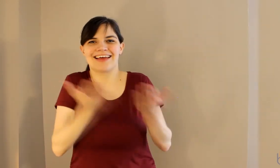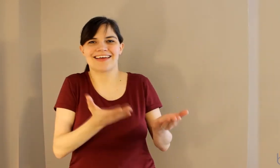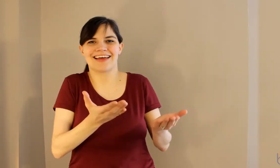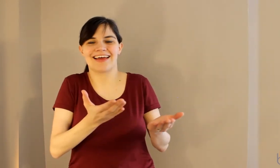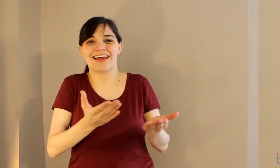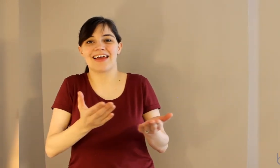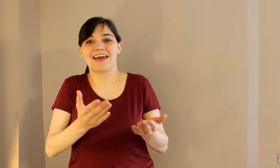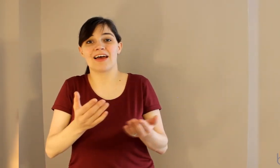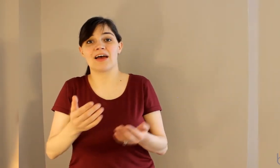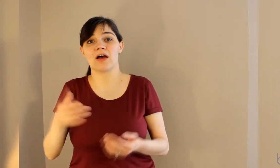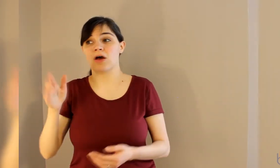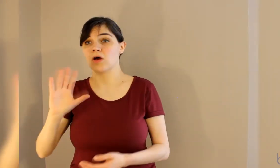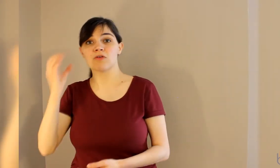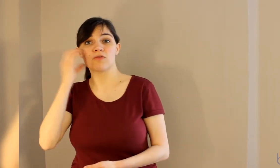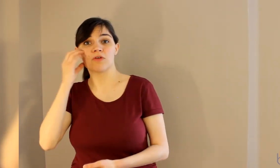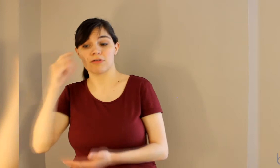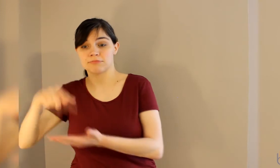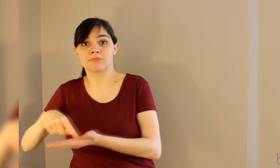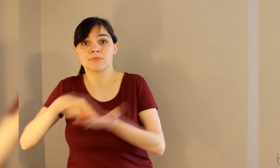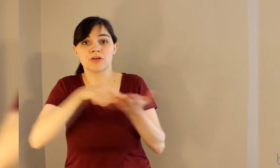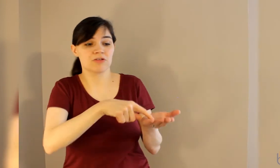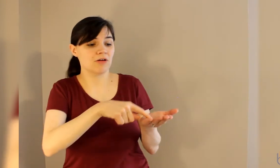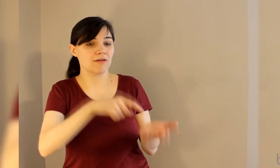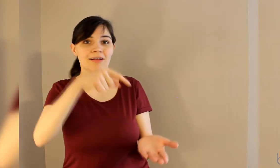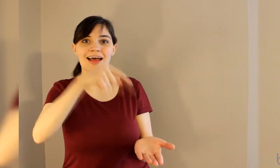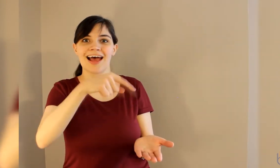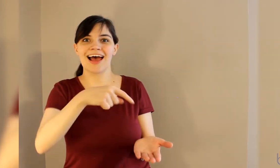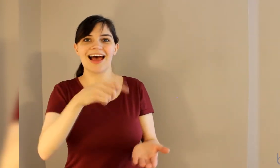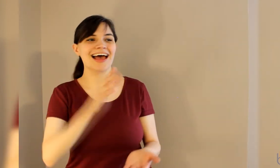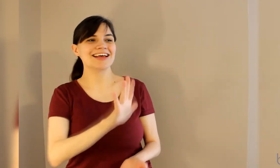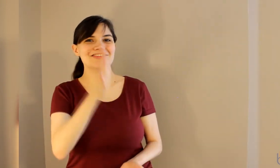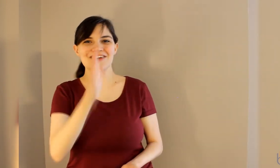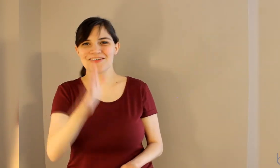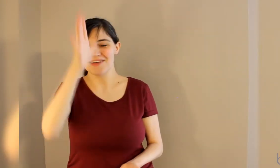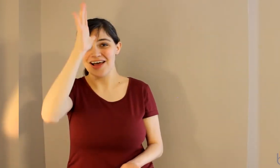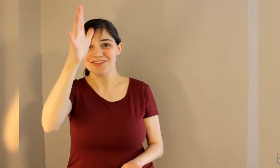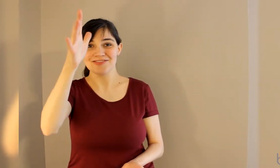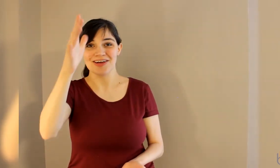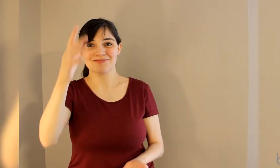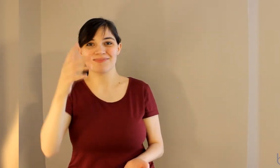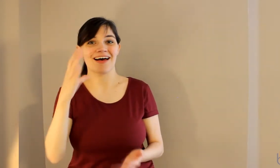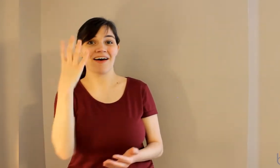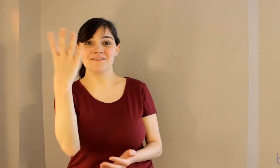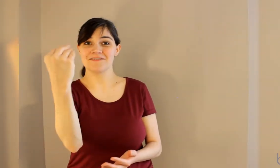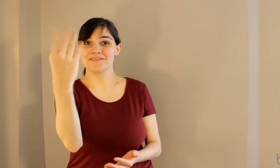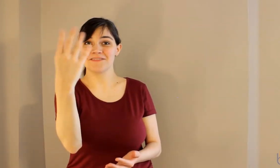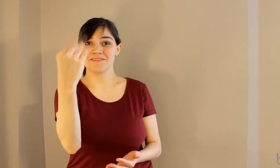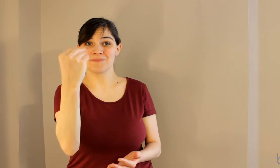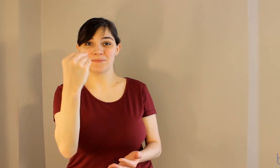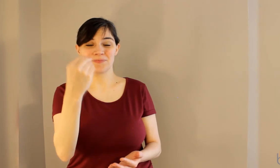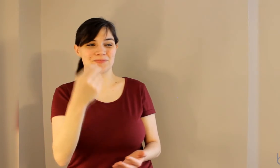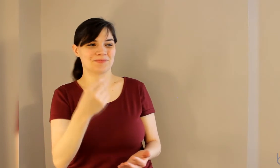a cake. She brought it out. On her phone, she showed him his grandma and grandpa were doing a